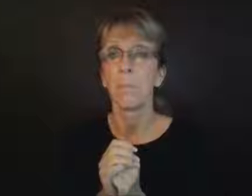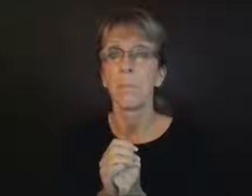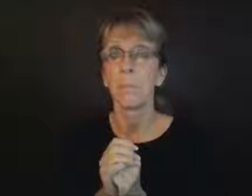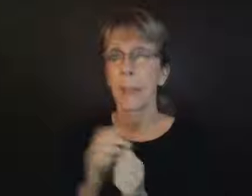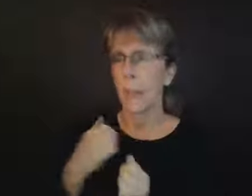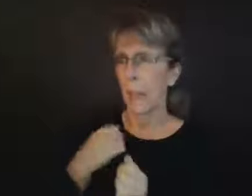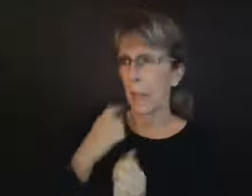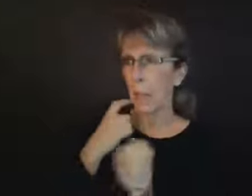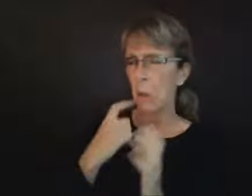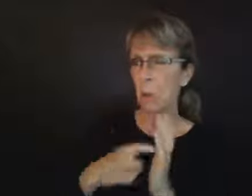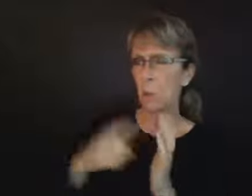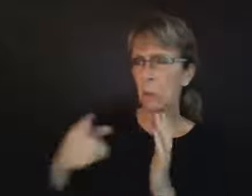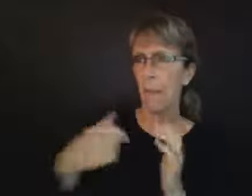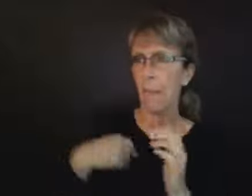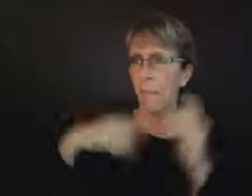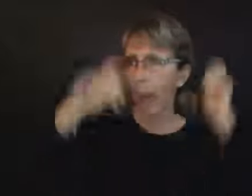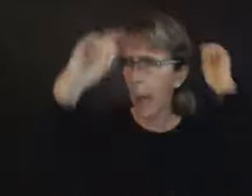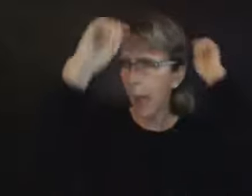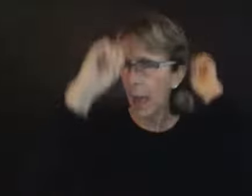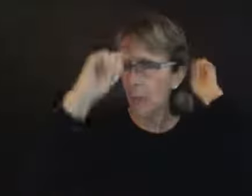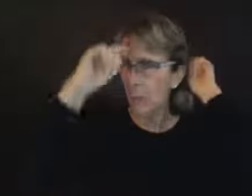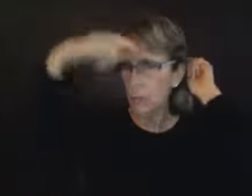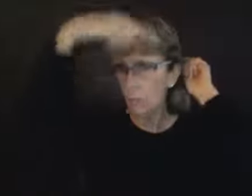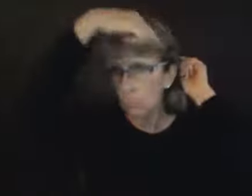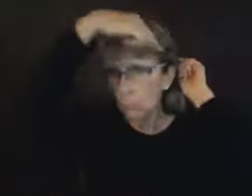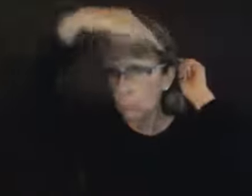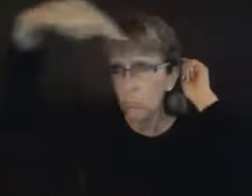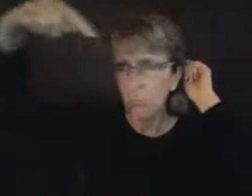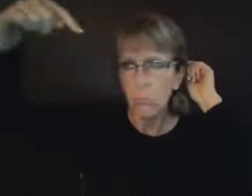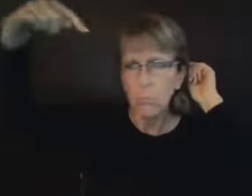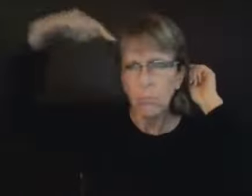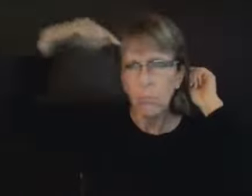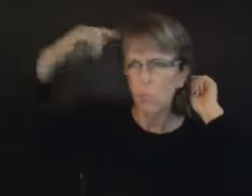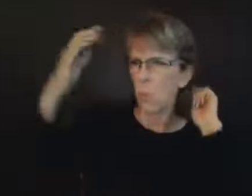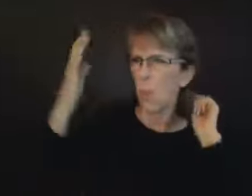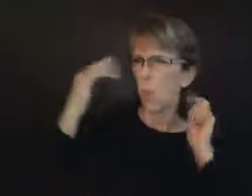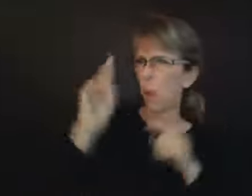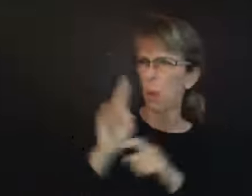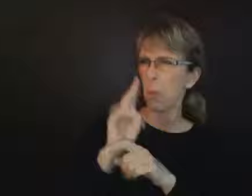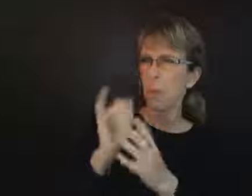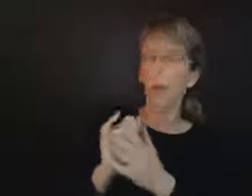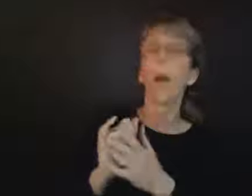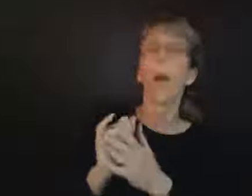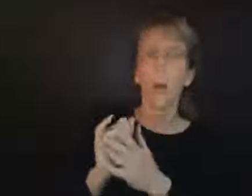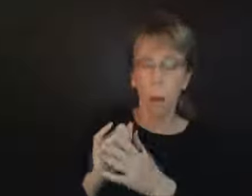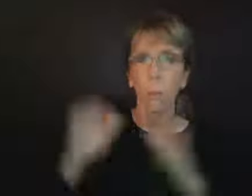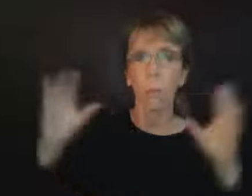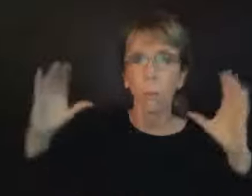I noticed they wore hats with “bills” (like baseball caps)